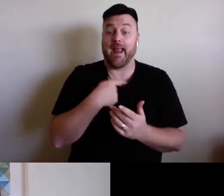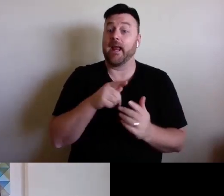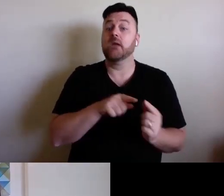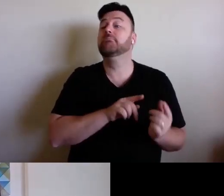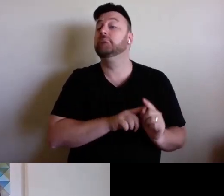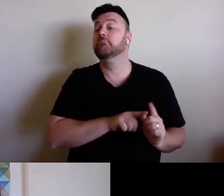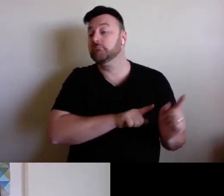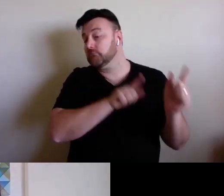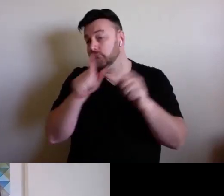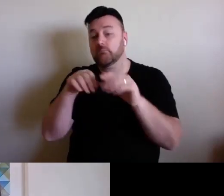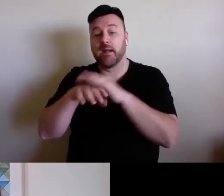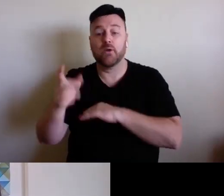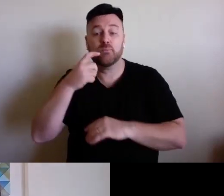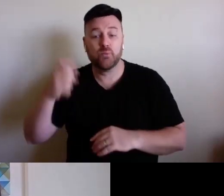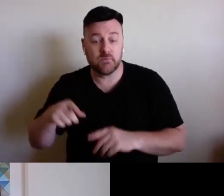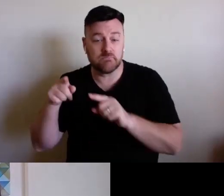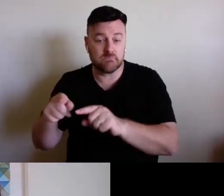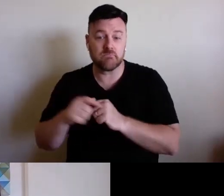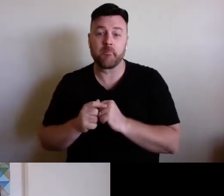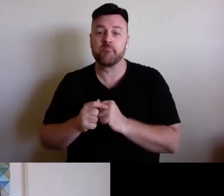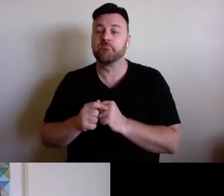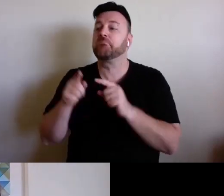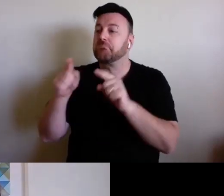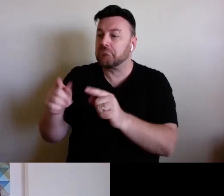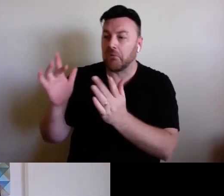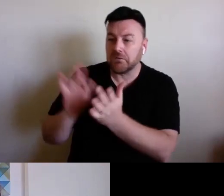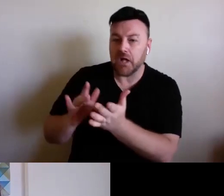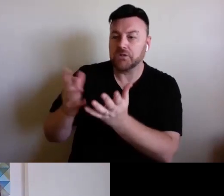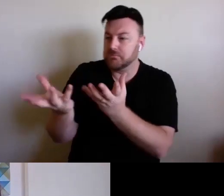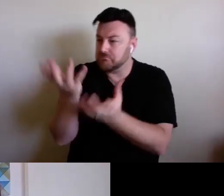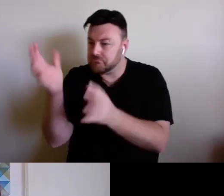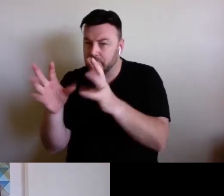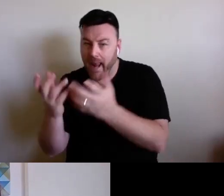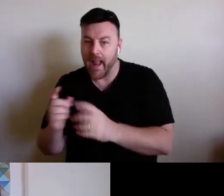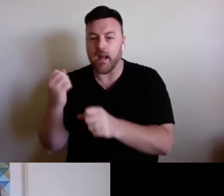the Met's content and develop new content, which obviously was